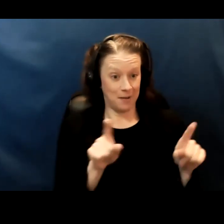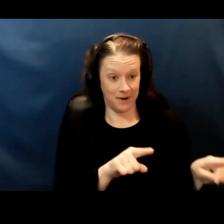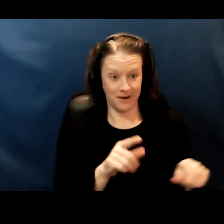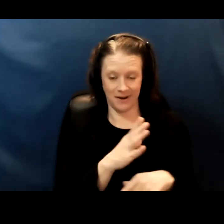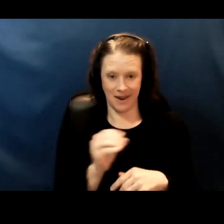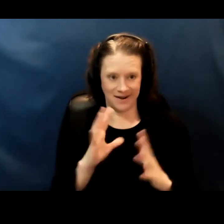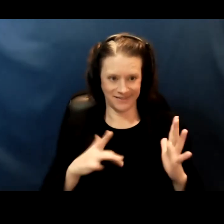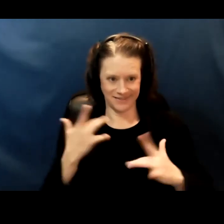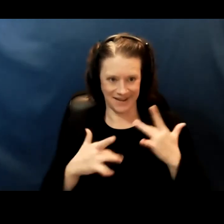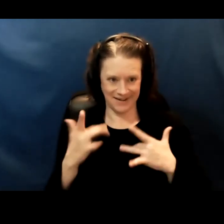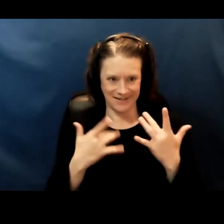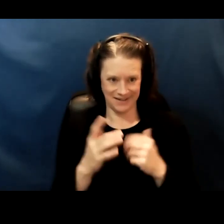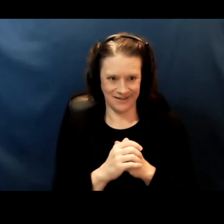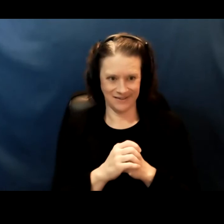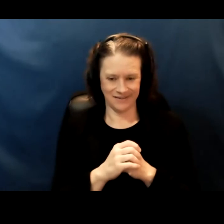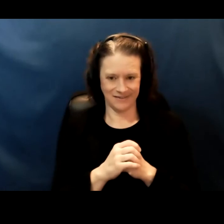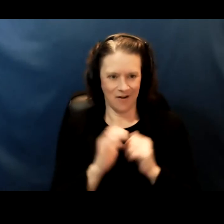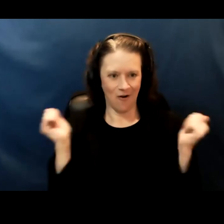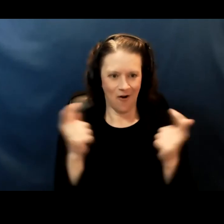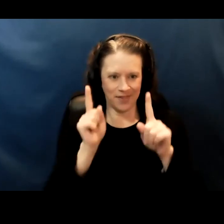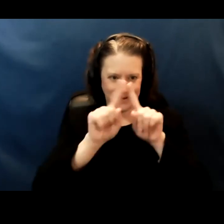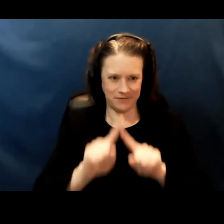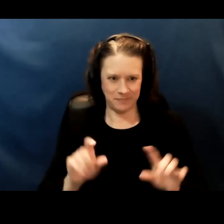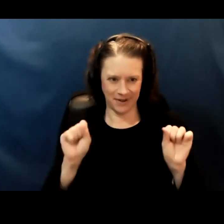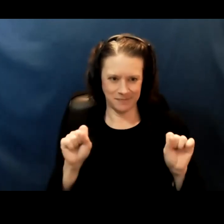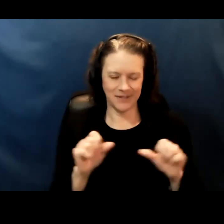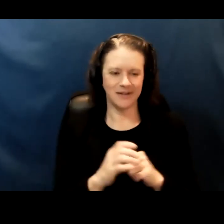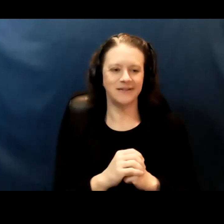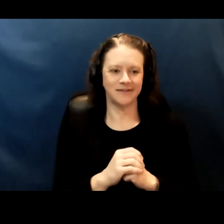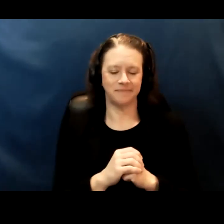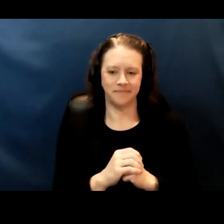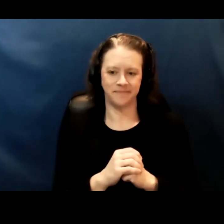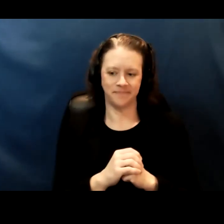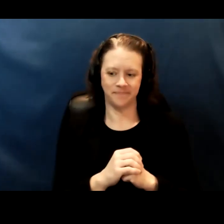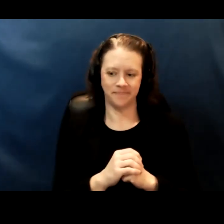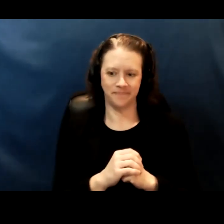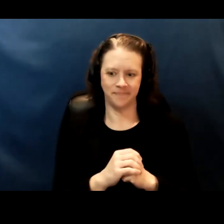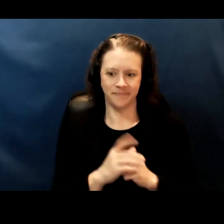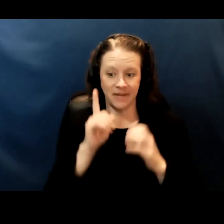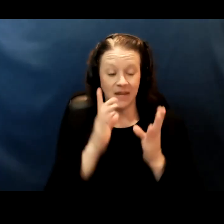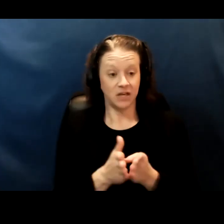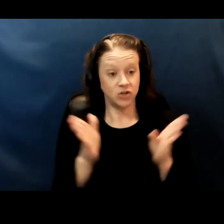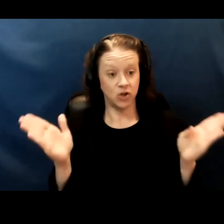So cool things are happening, and I'm excited about all the